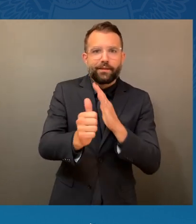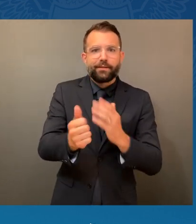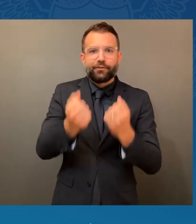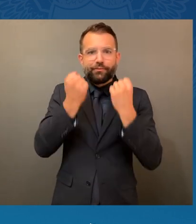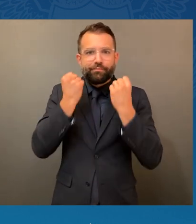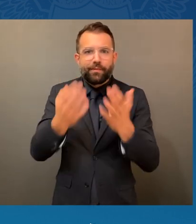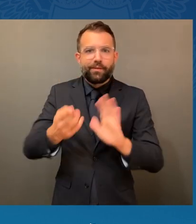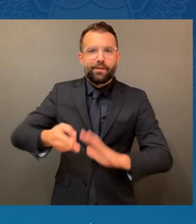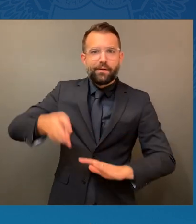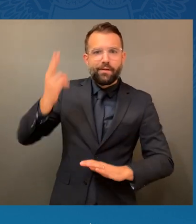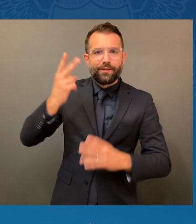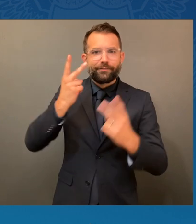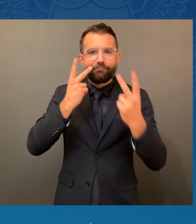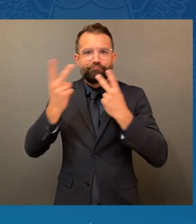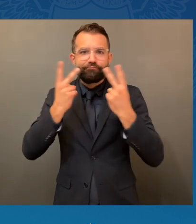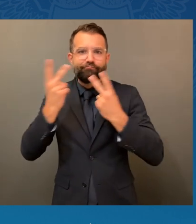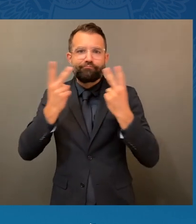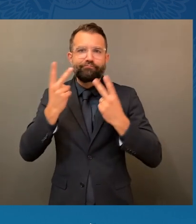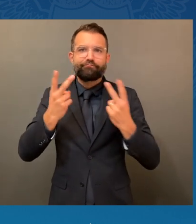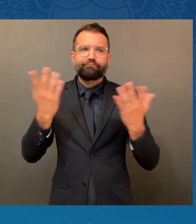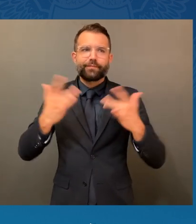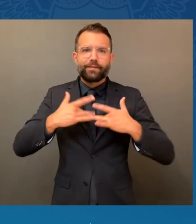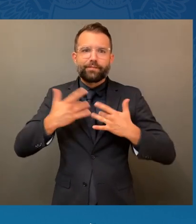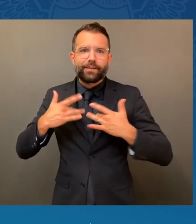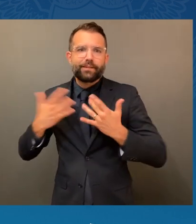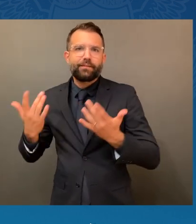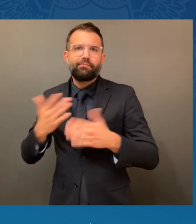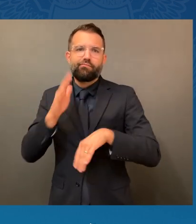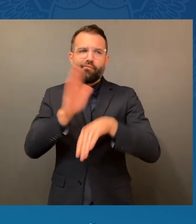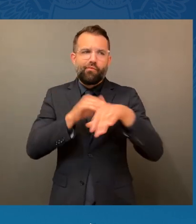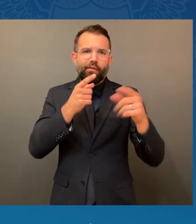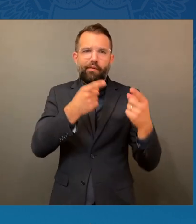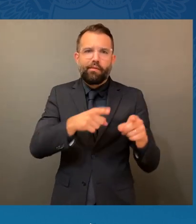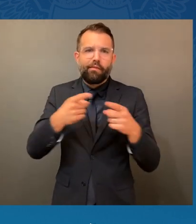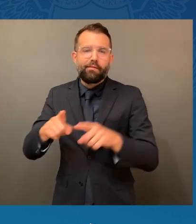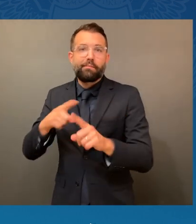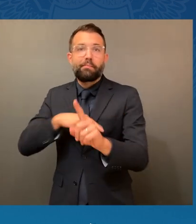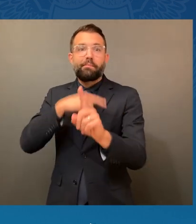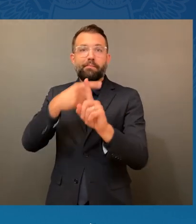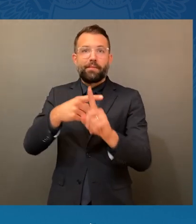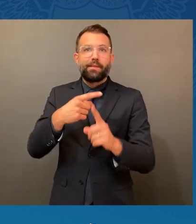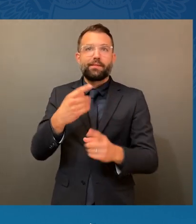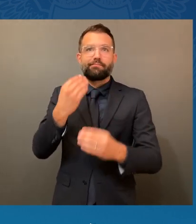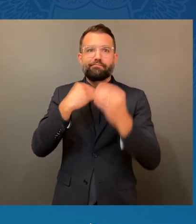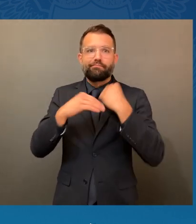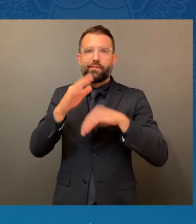and events as well as on ship reception for nearly every single senior New Zealand defense official,